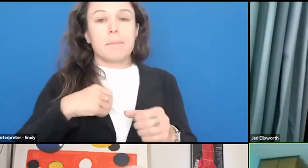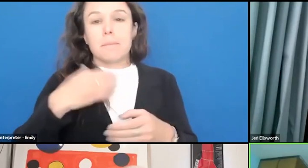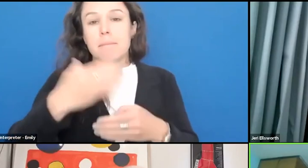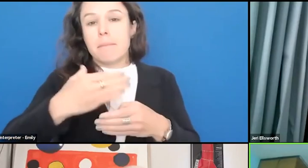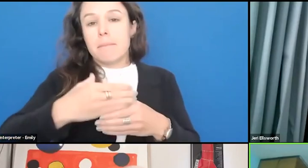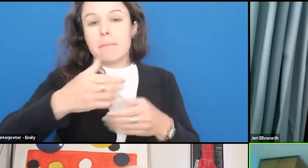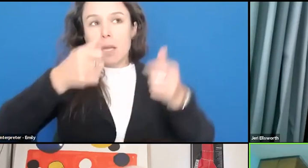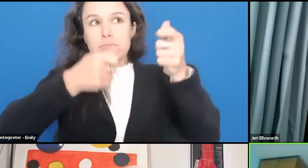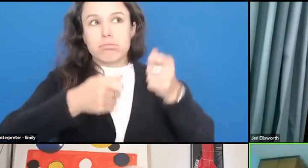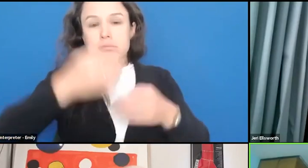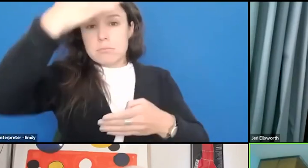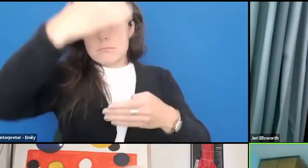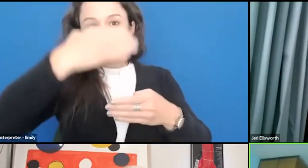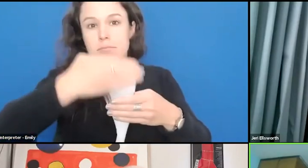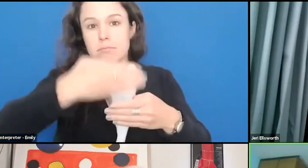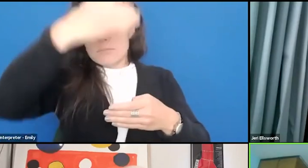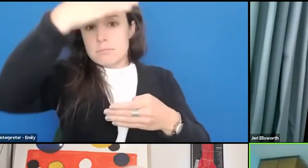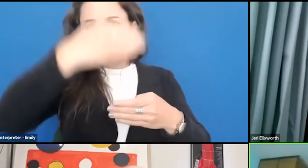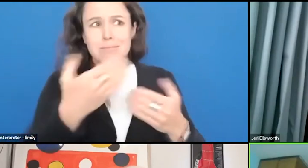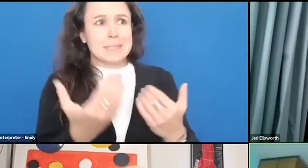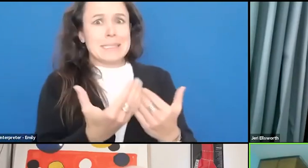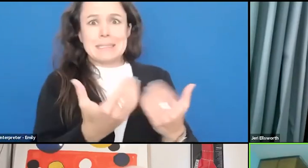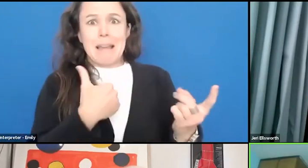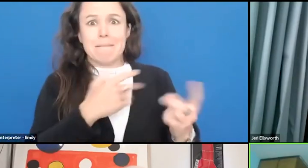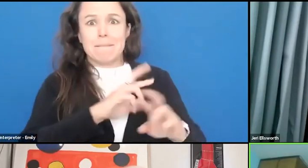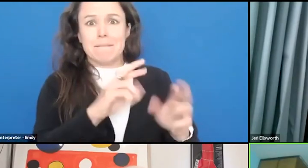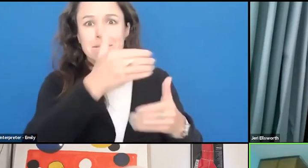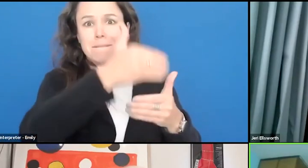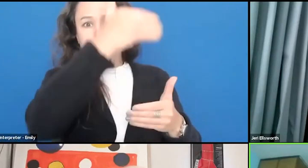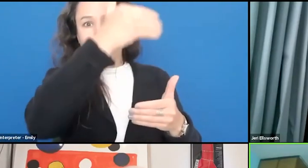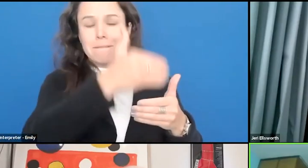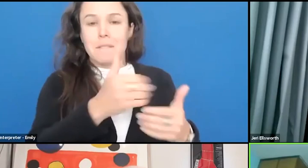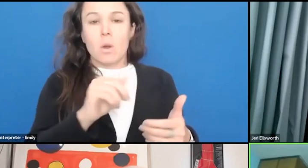and just have the window there when it needs to be, we can you know throw glasses on our face